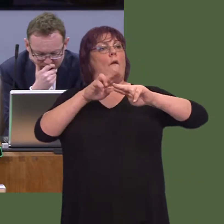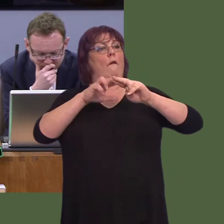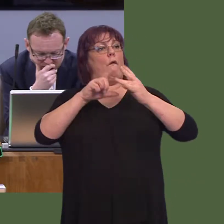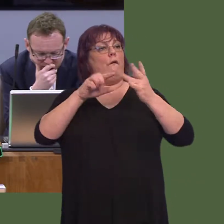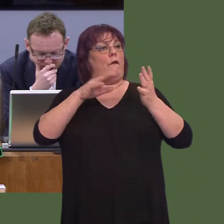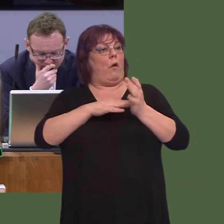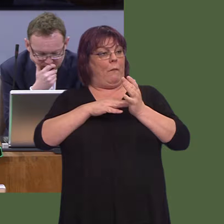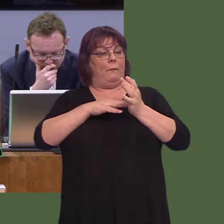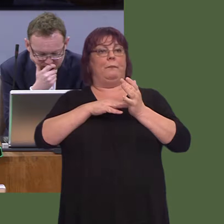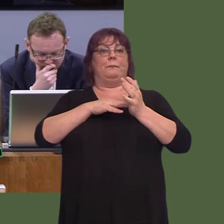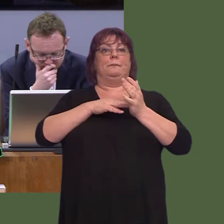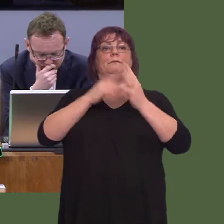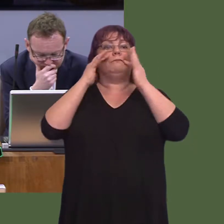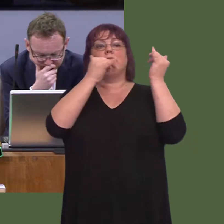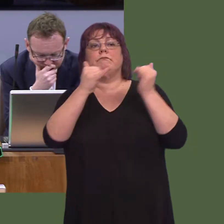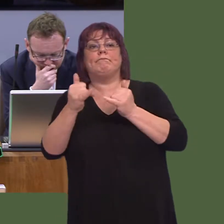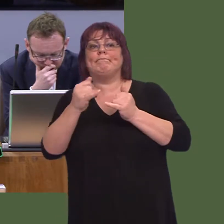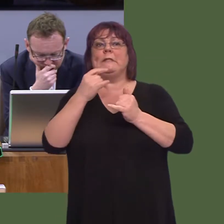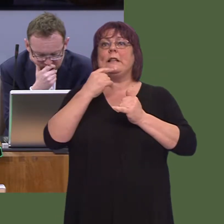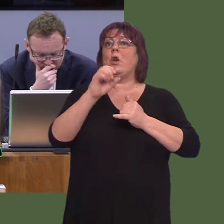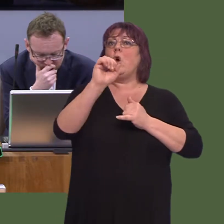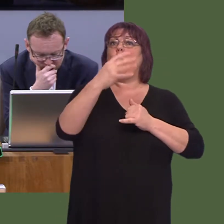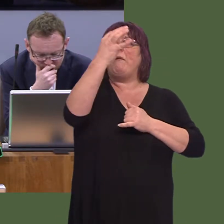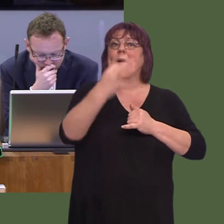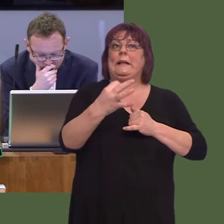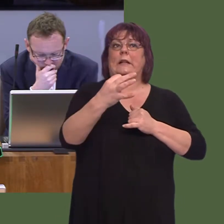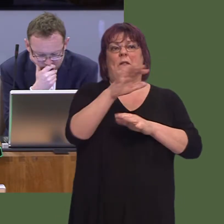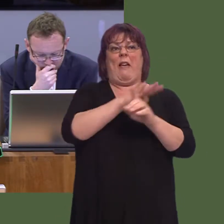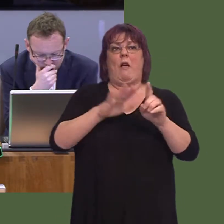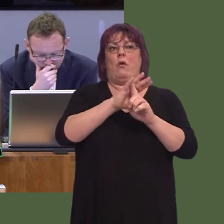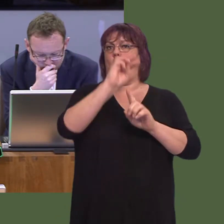land mass is unable to get any mobile phone coverage, and given, for example, in the last